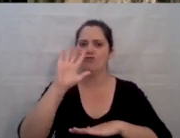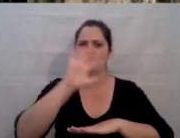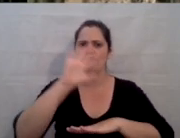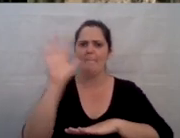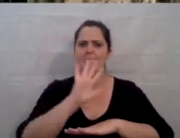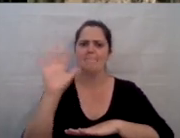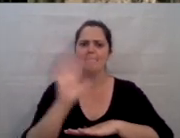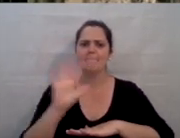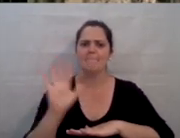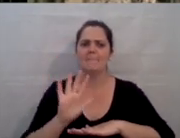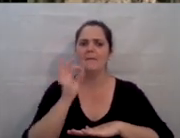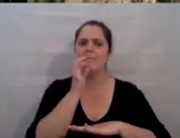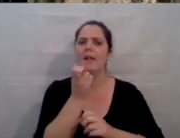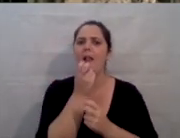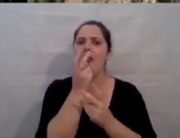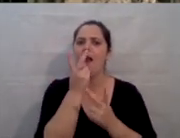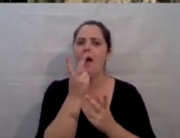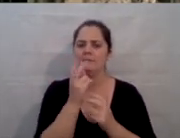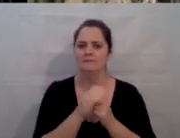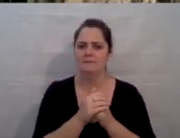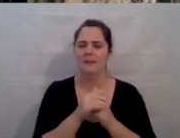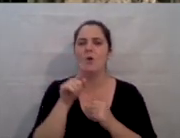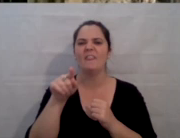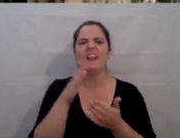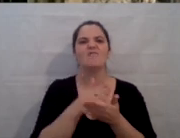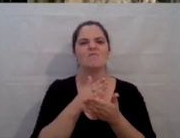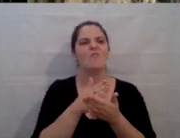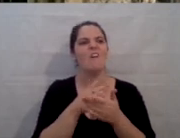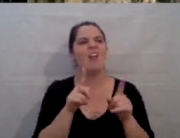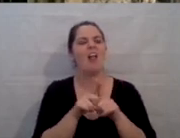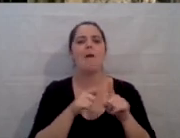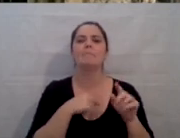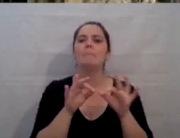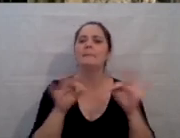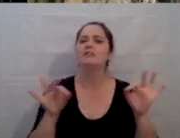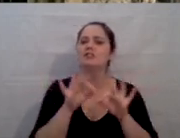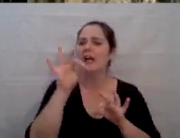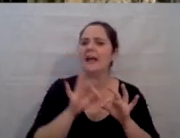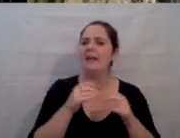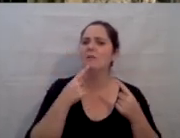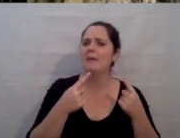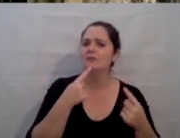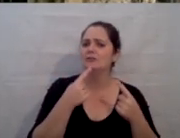because this is still all my massing and finding information that I have here. Now if you do have